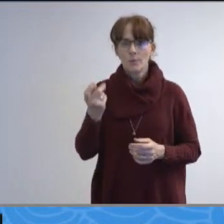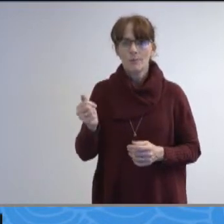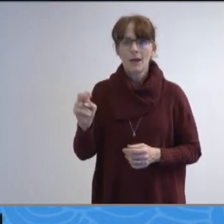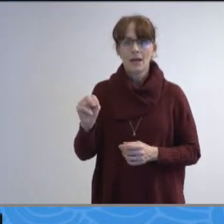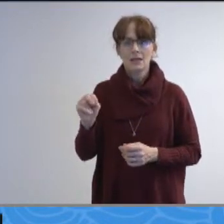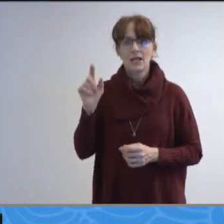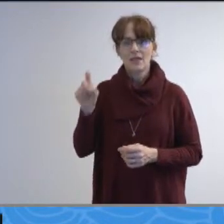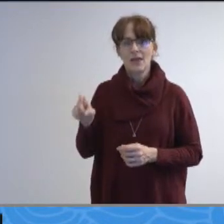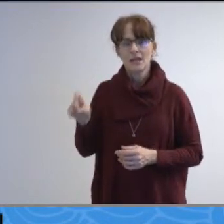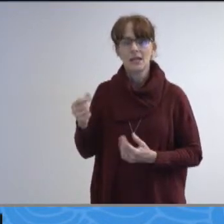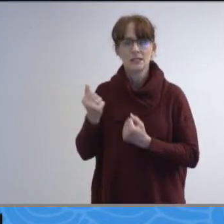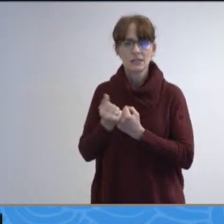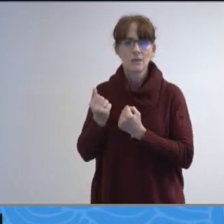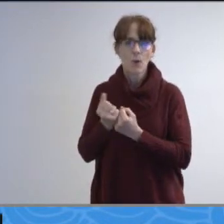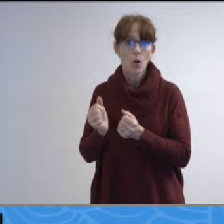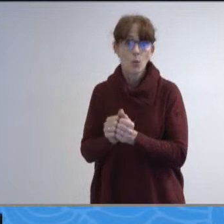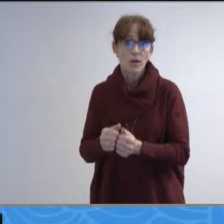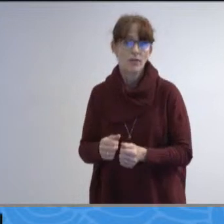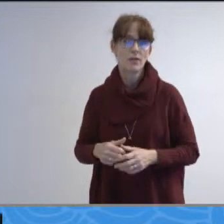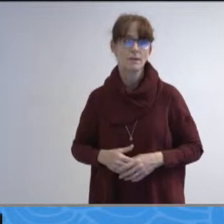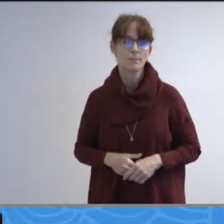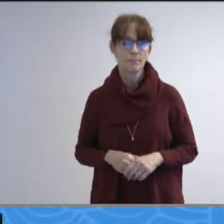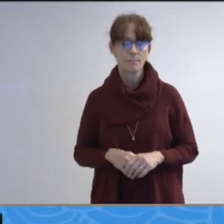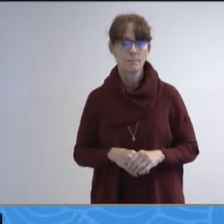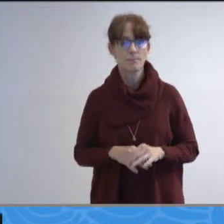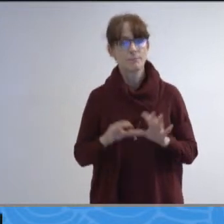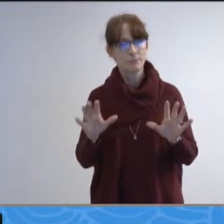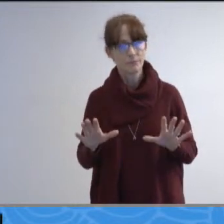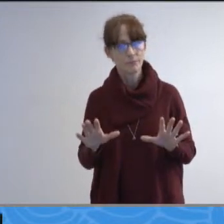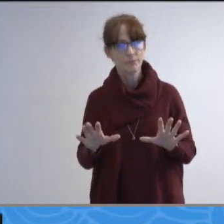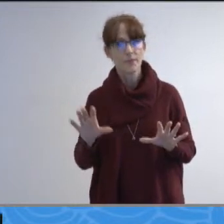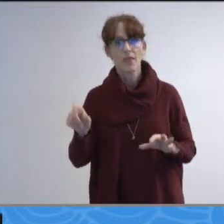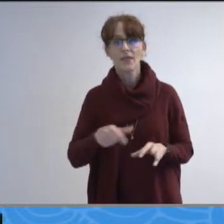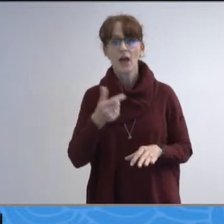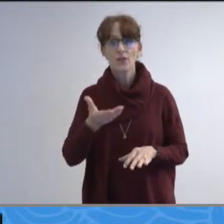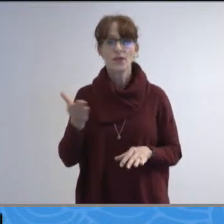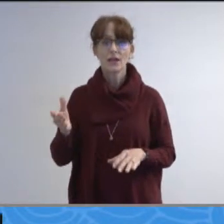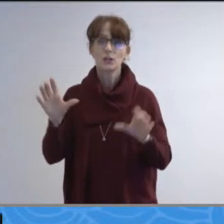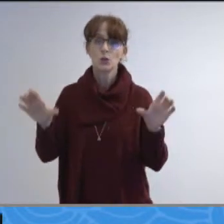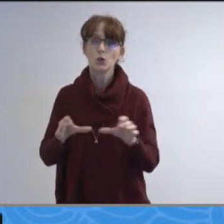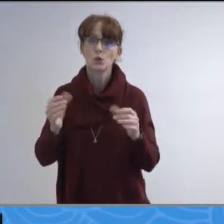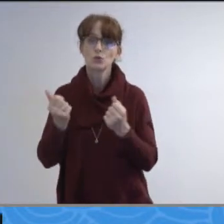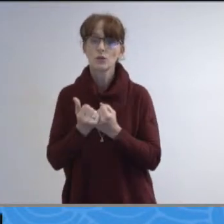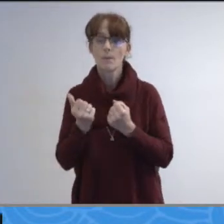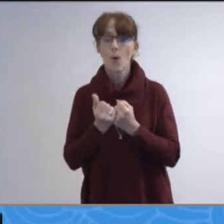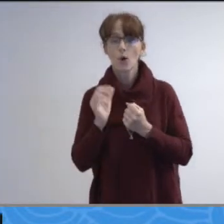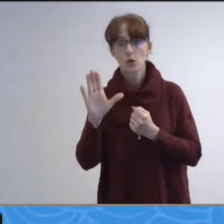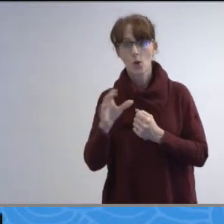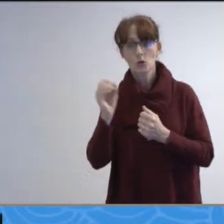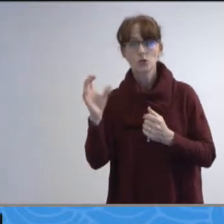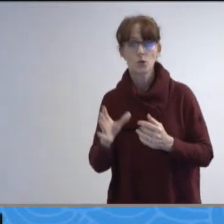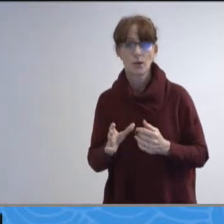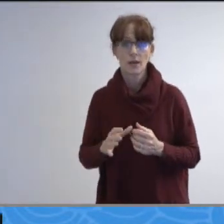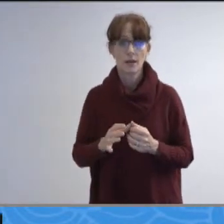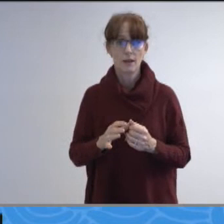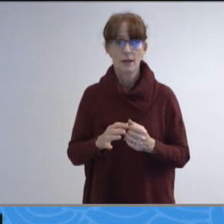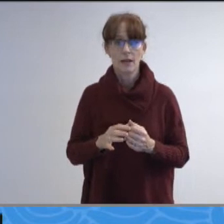they need some support with. Now, the other thing that you can do to support your students is, as Kevin said,